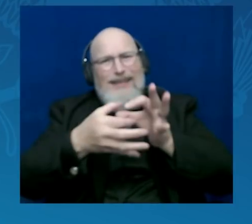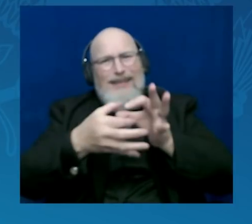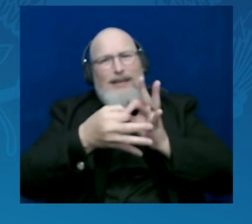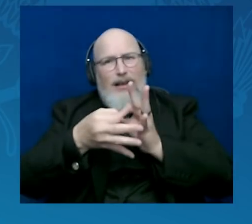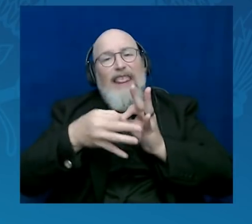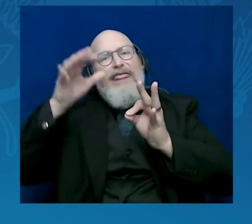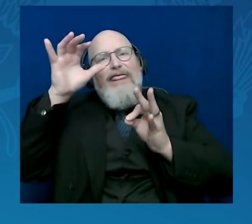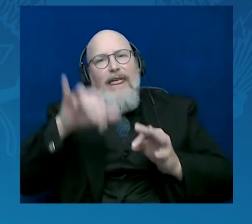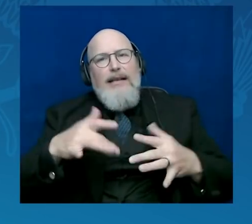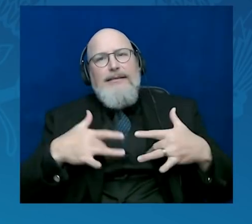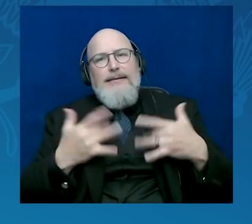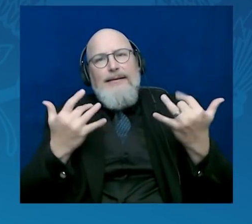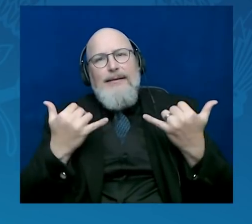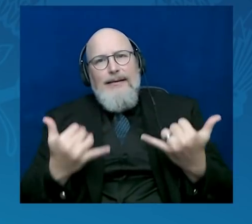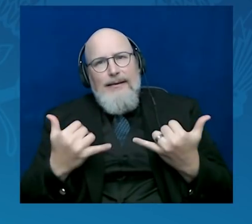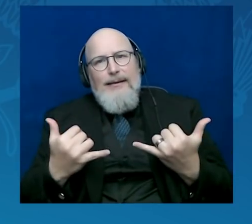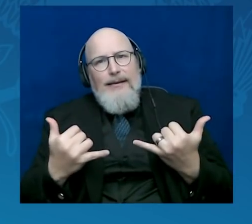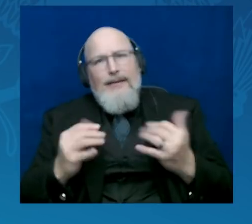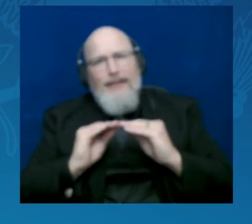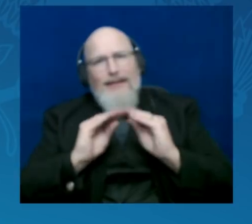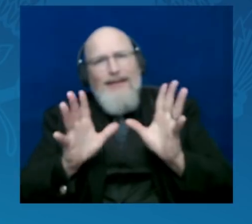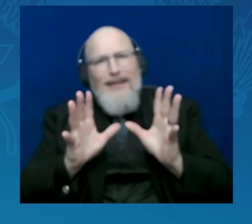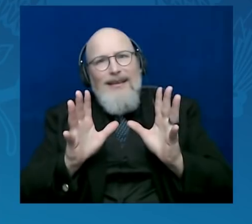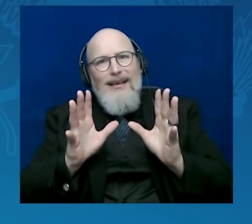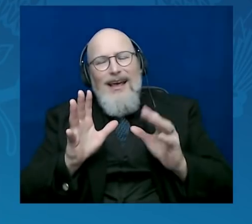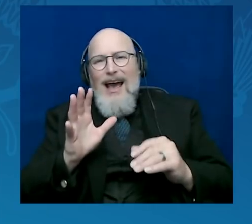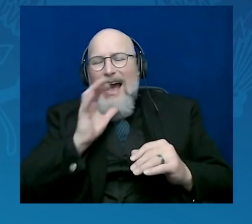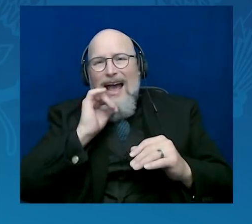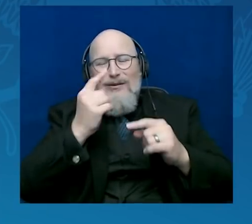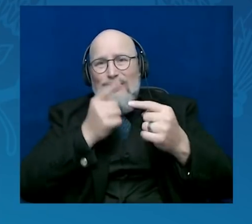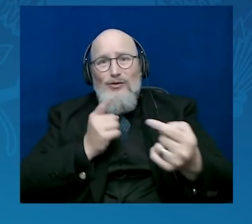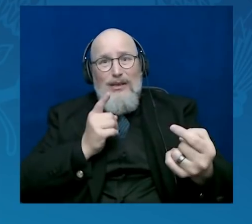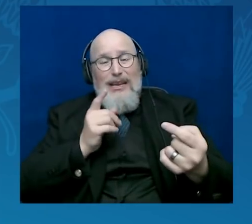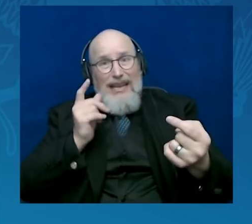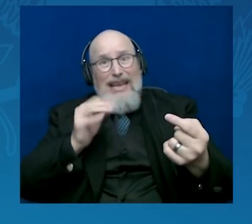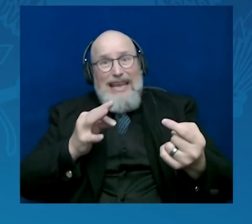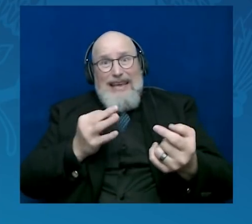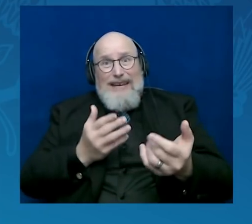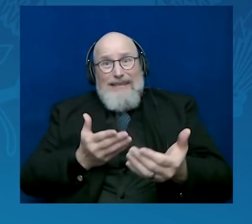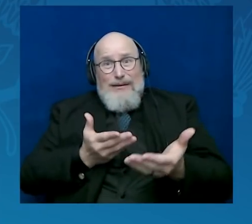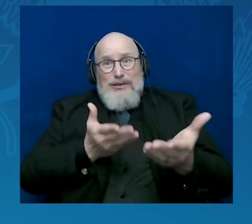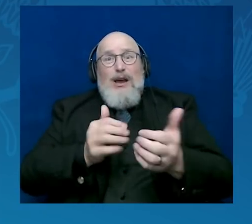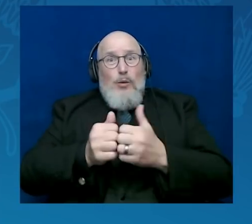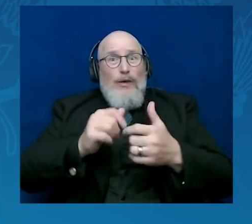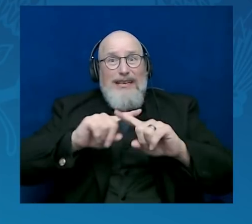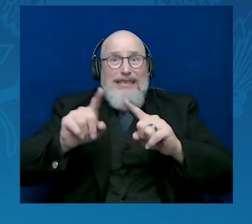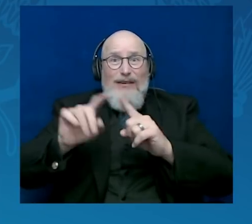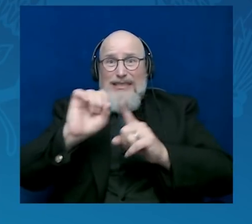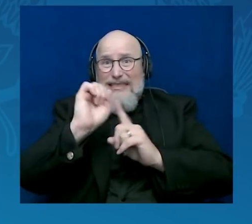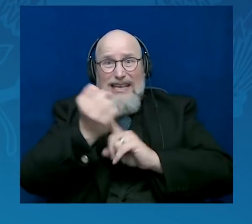if we were presented with other circumstances, be it at this conference or in the world, but that's not where we are.